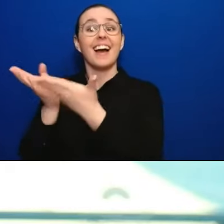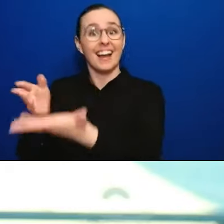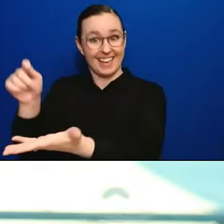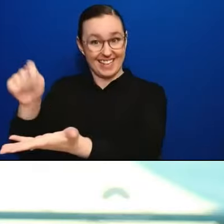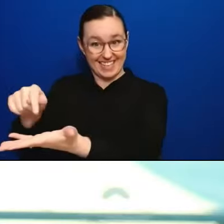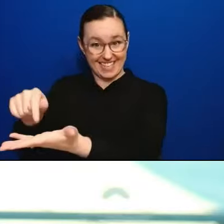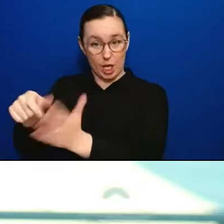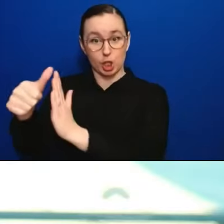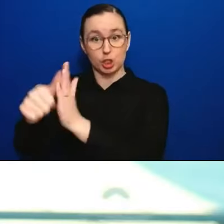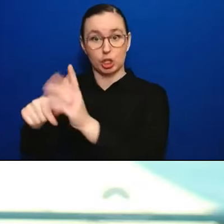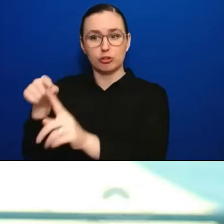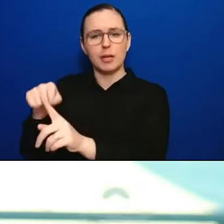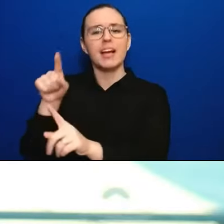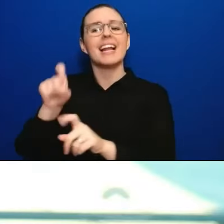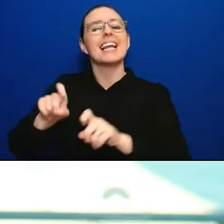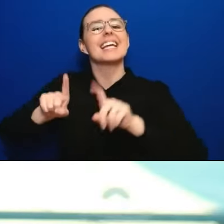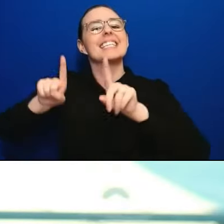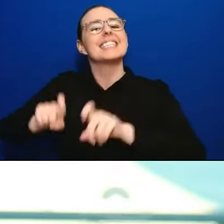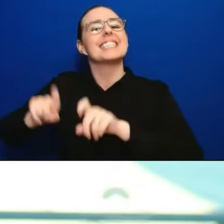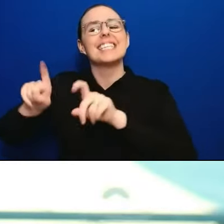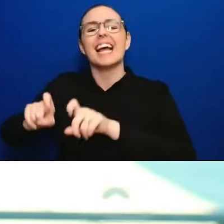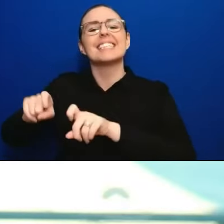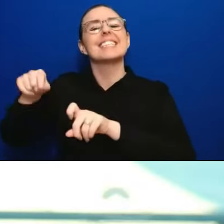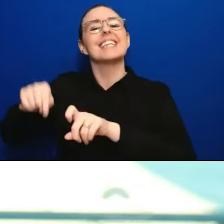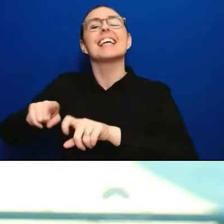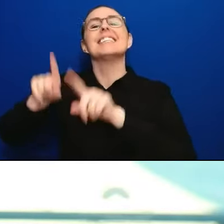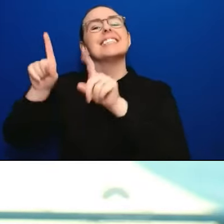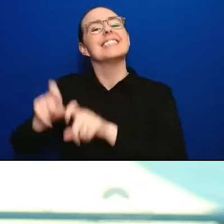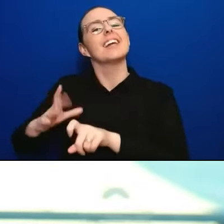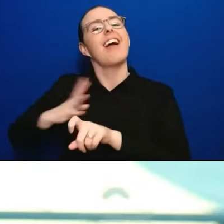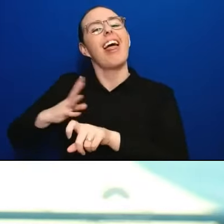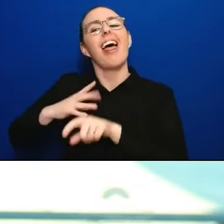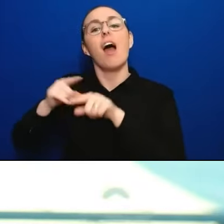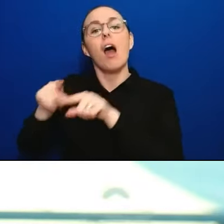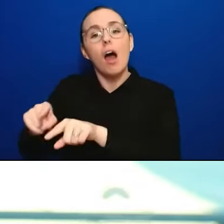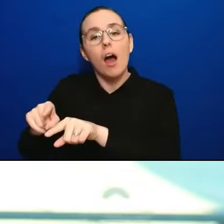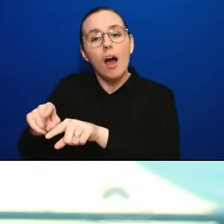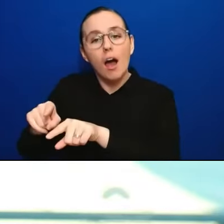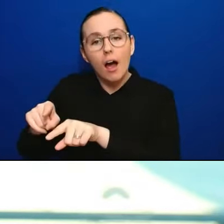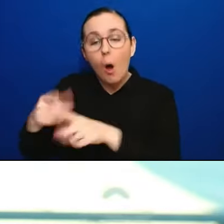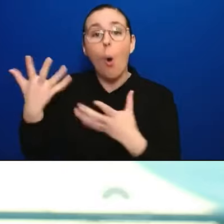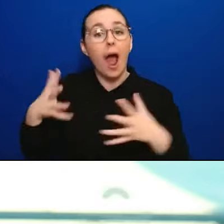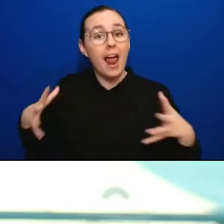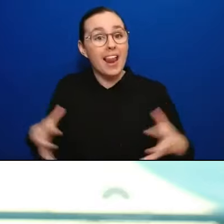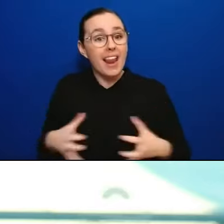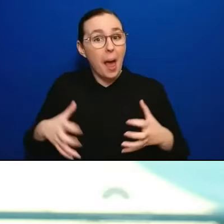hospital for surgery -- actually where we're seeing it most commonly is surgery, people being screened for